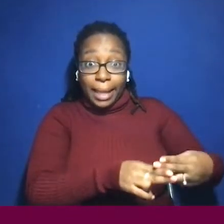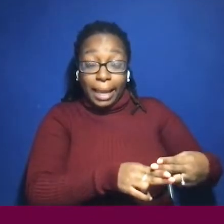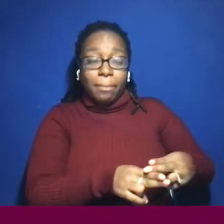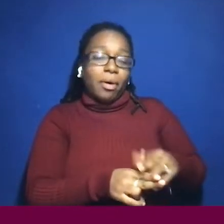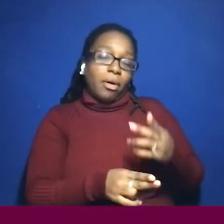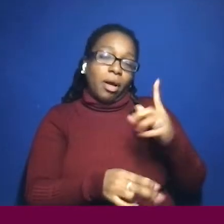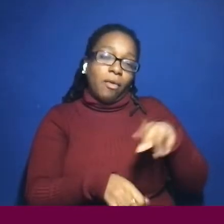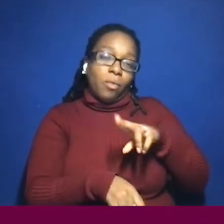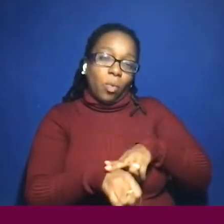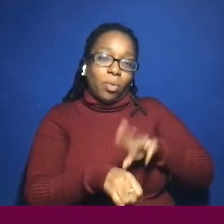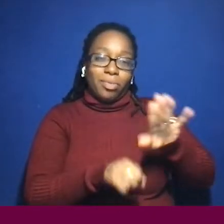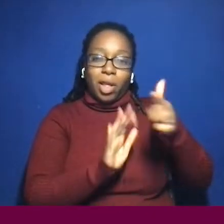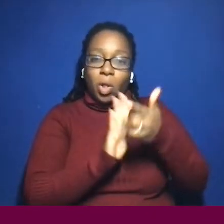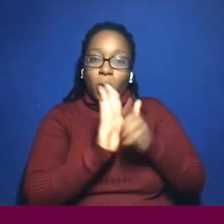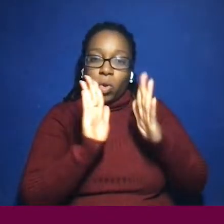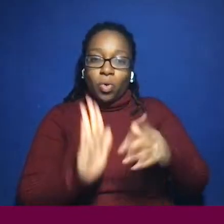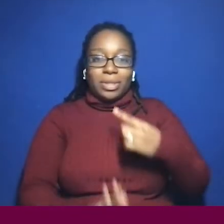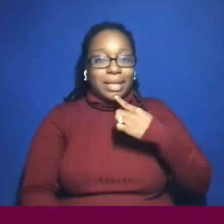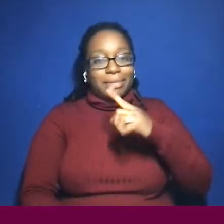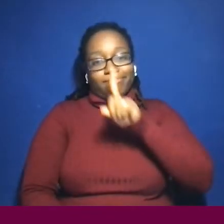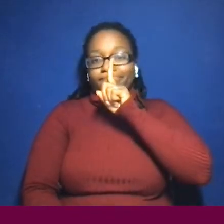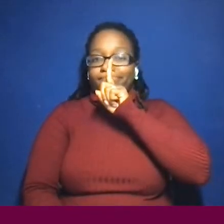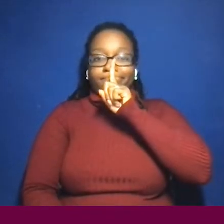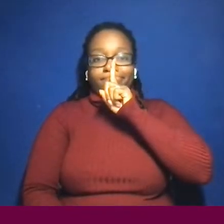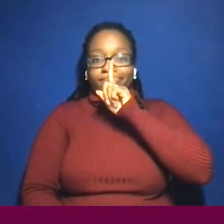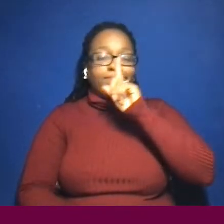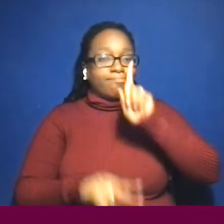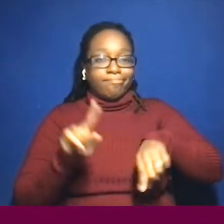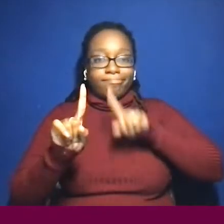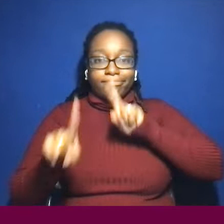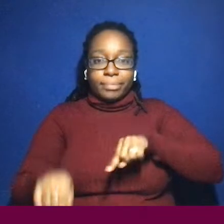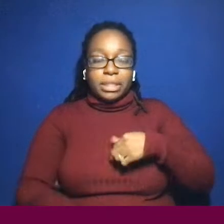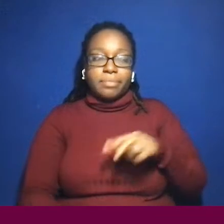that they couldn't talk at that time. And so I really started to